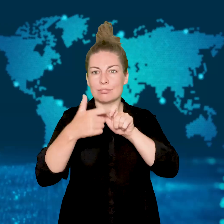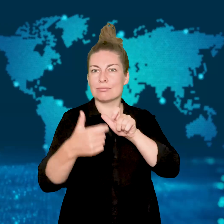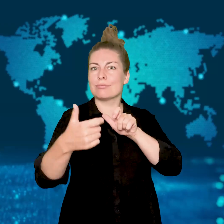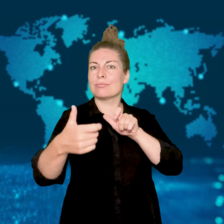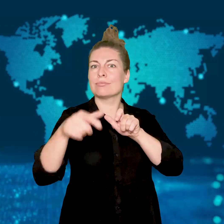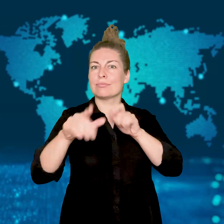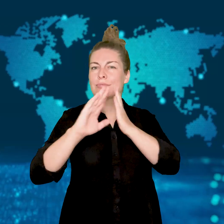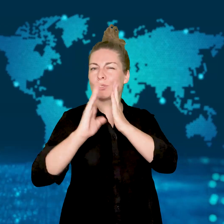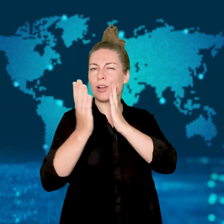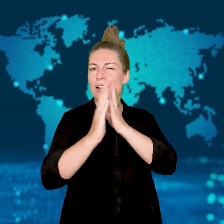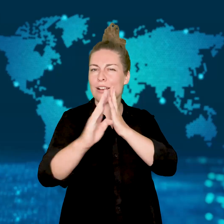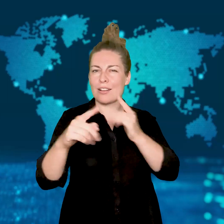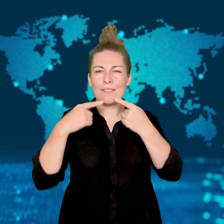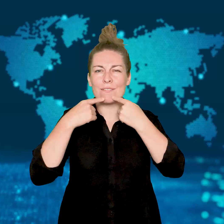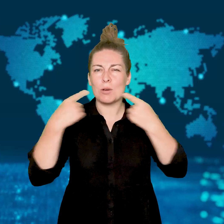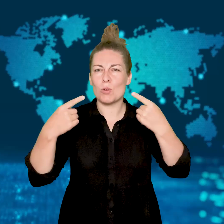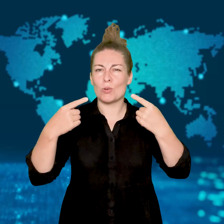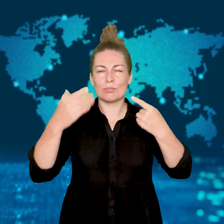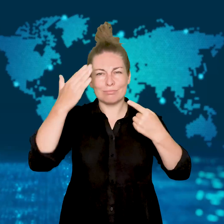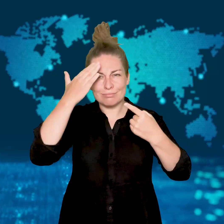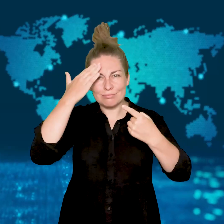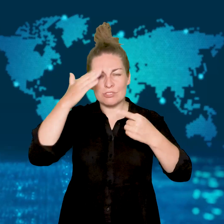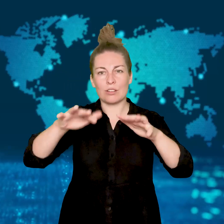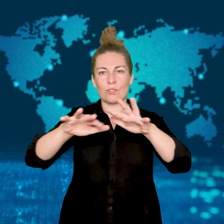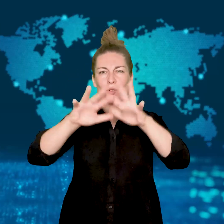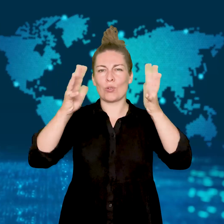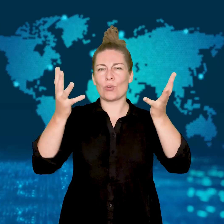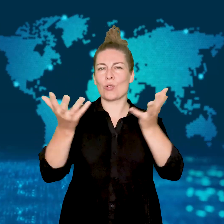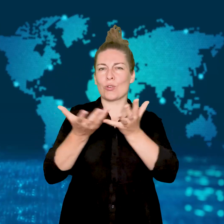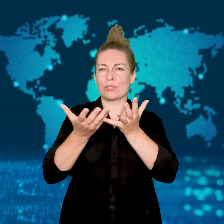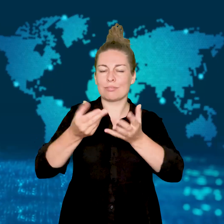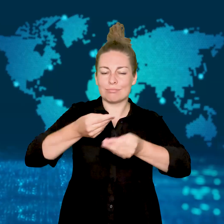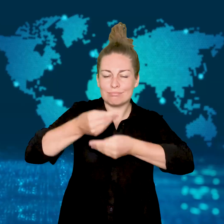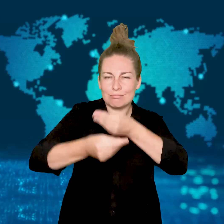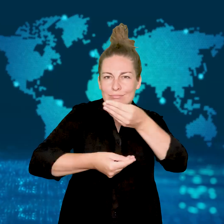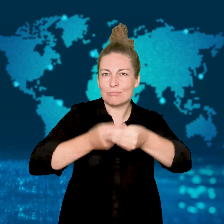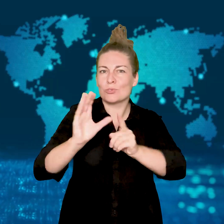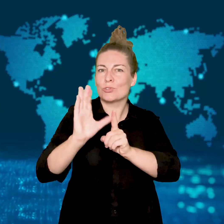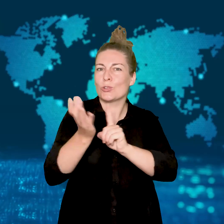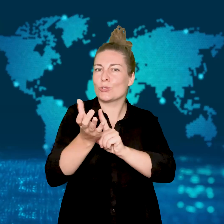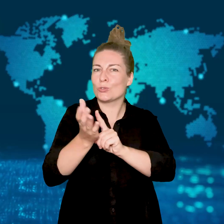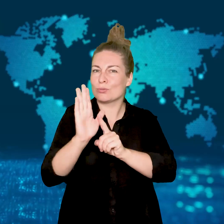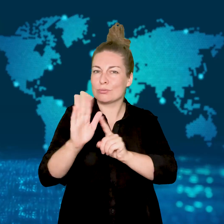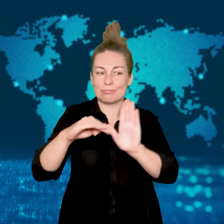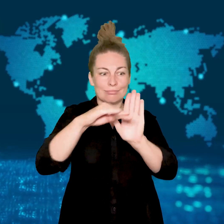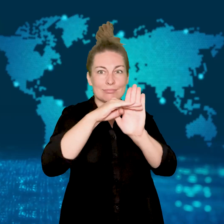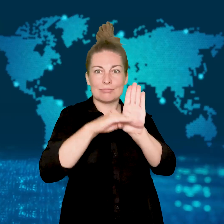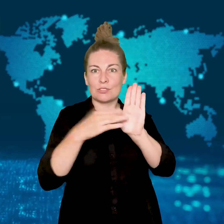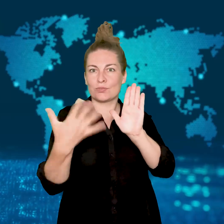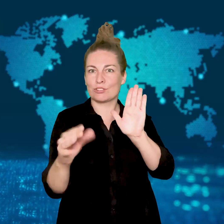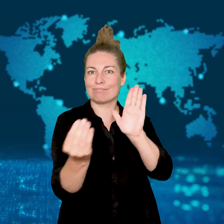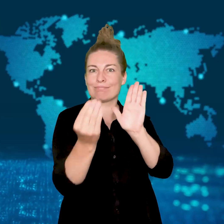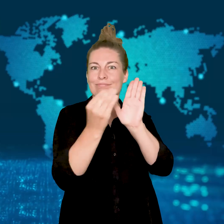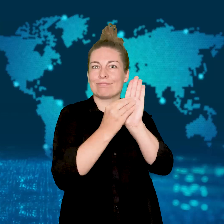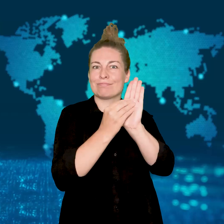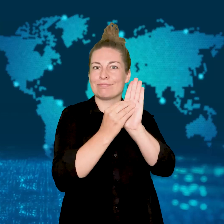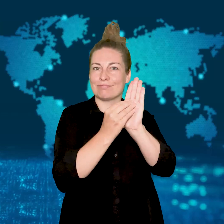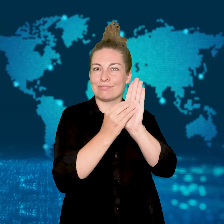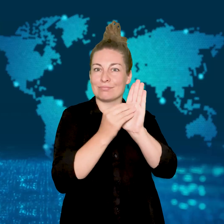in the country, and was designated a "World Heritage Site" in 1987.